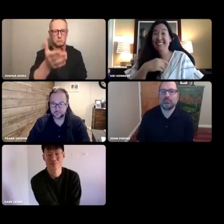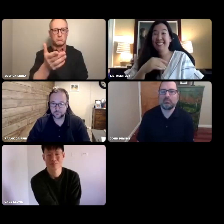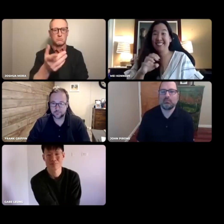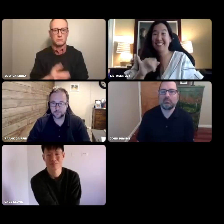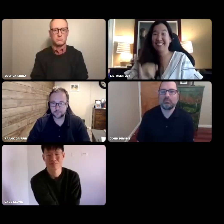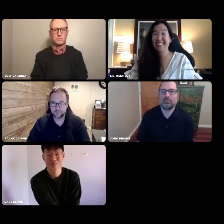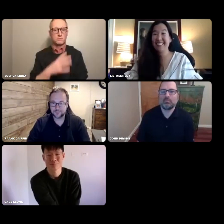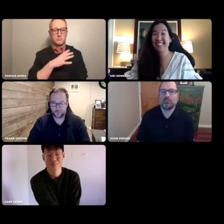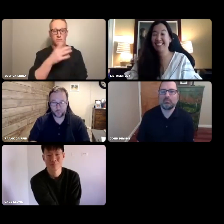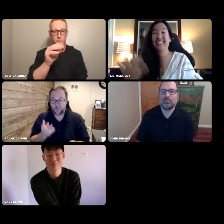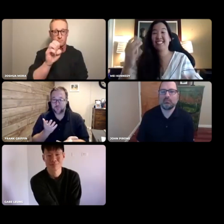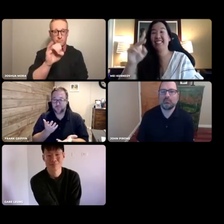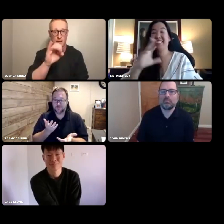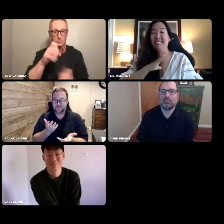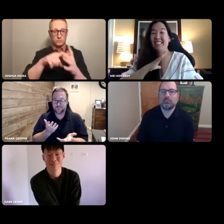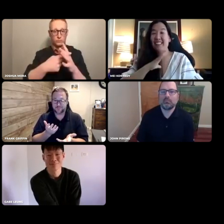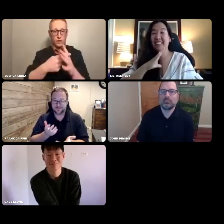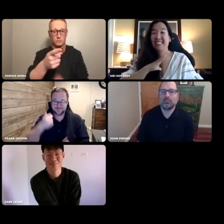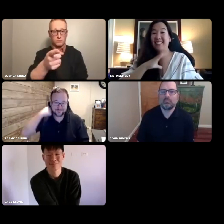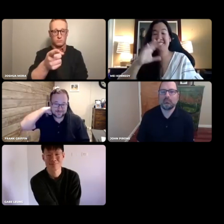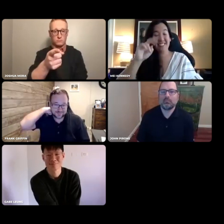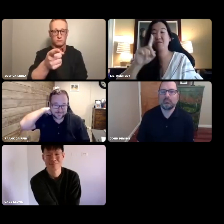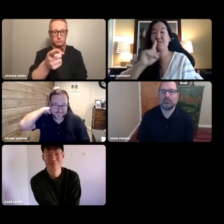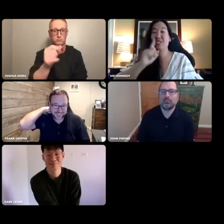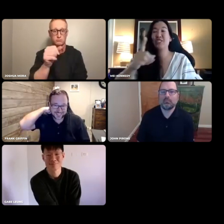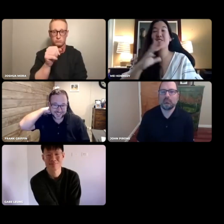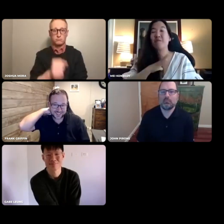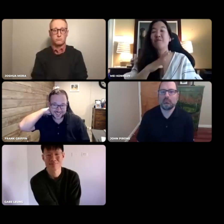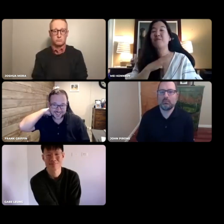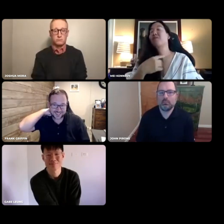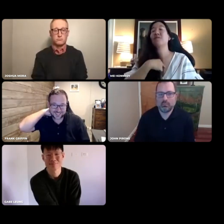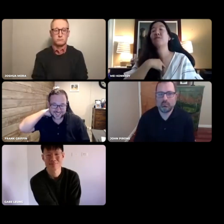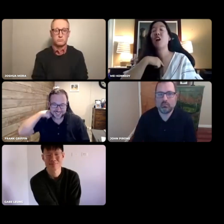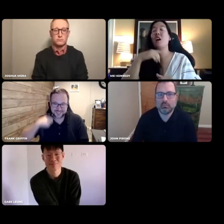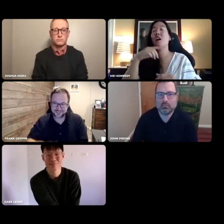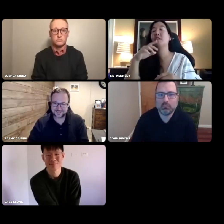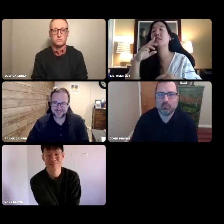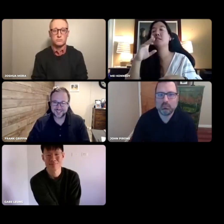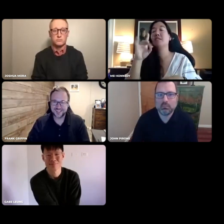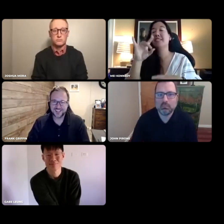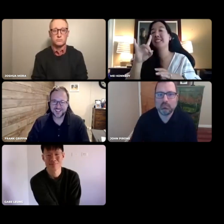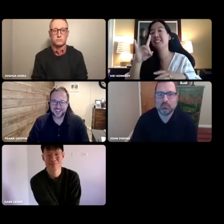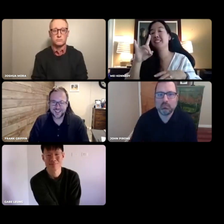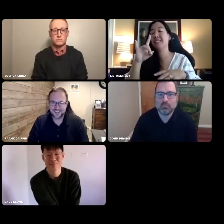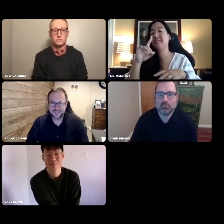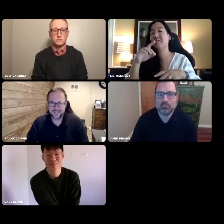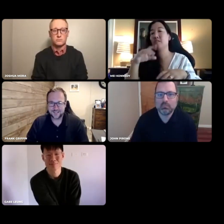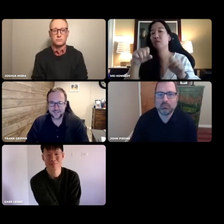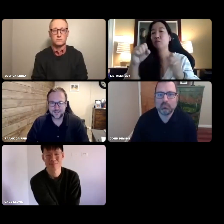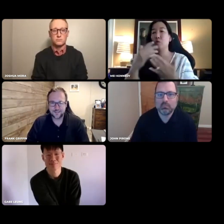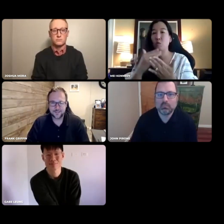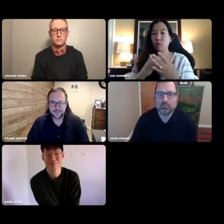Mei, would you want to start? Sure.